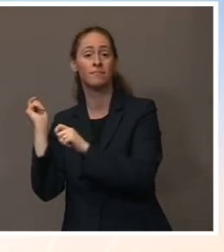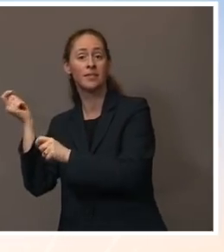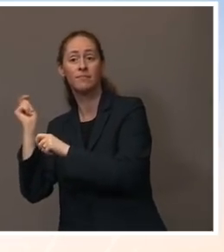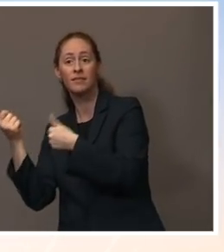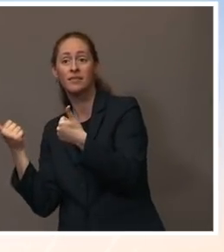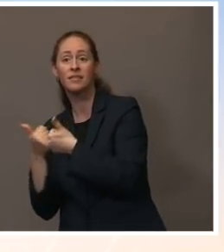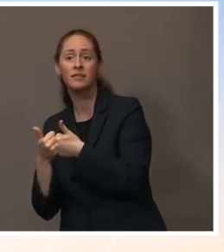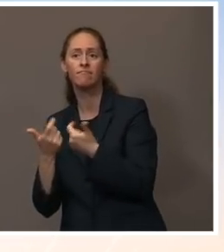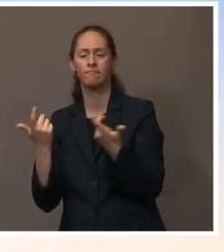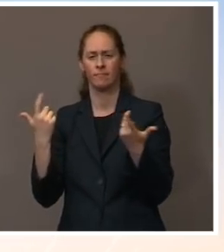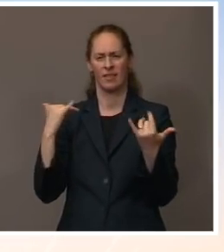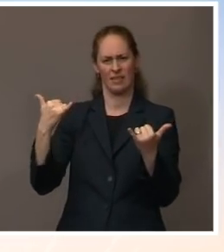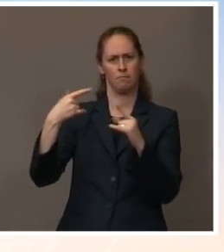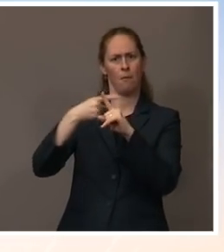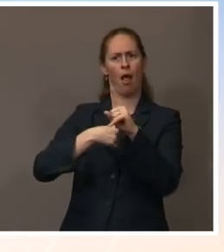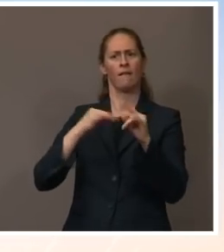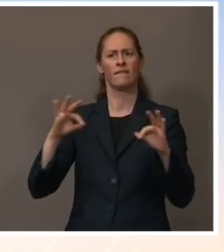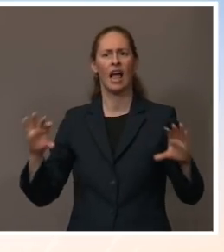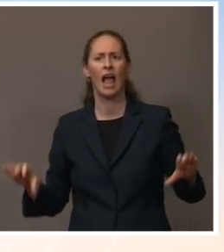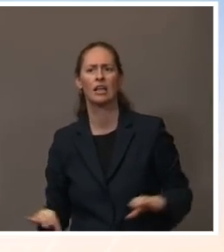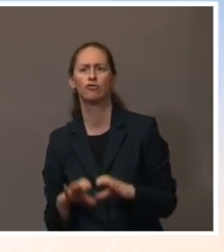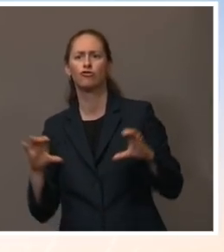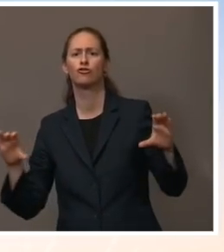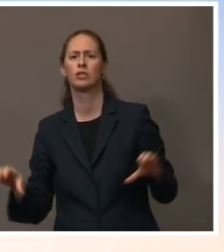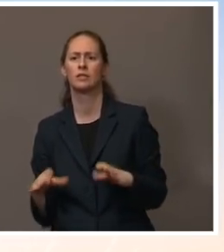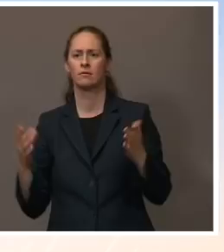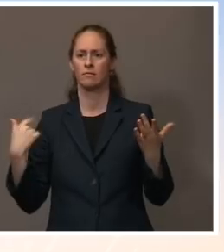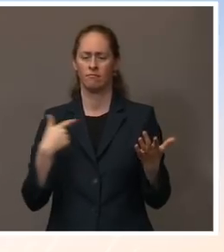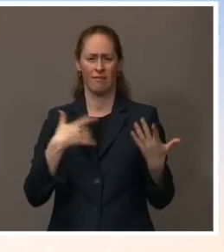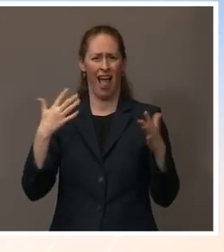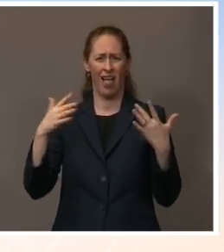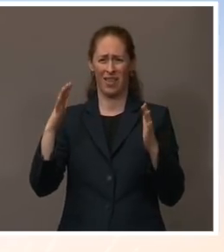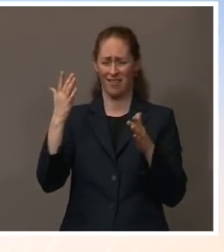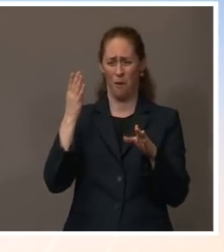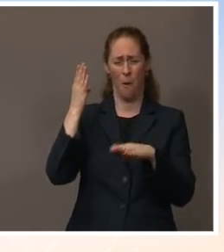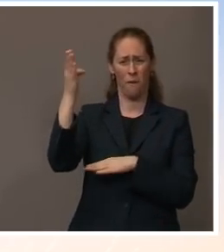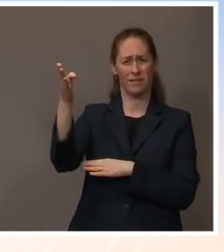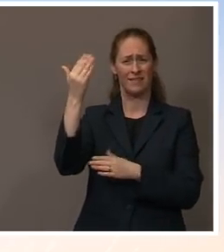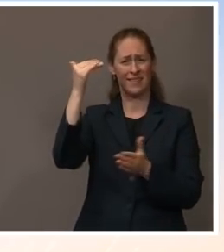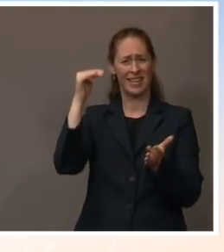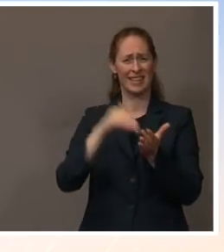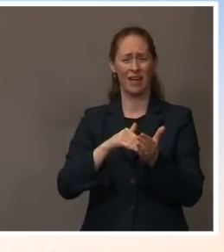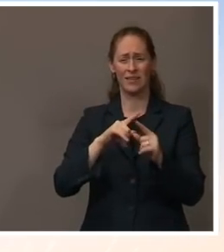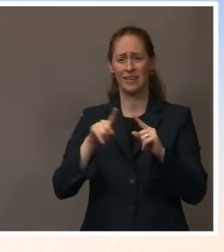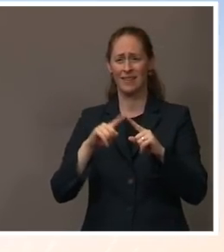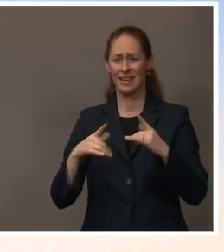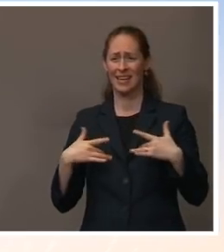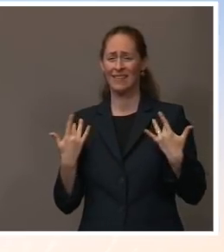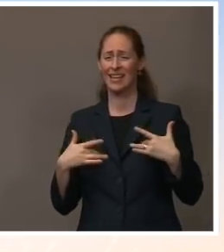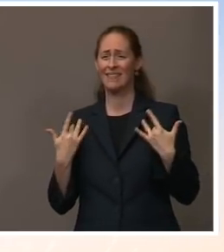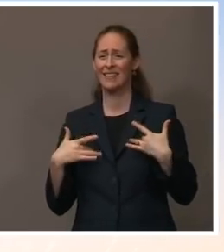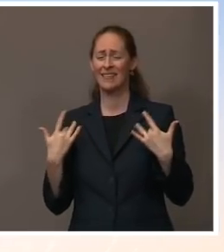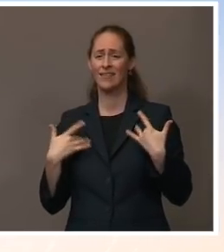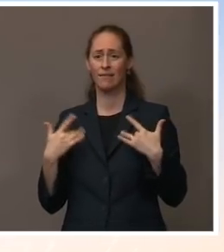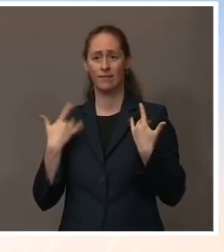we've had 15,000 events. We've attempted 1.4 million contacts or reached about 500,000 people.